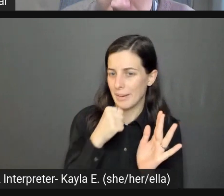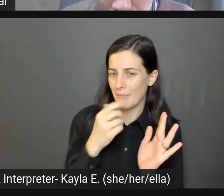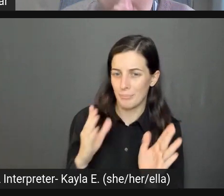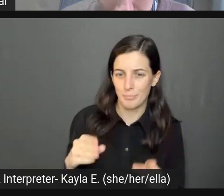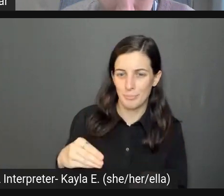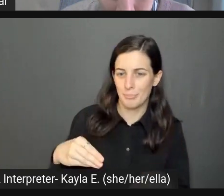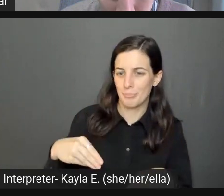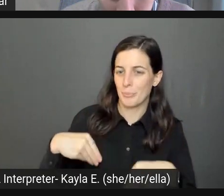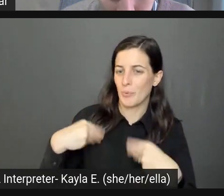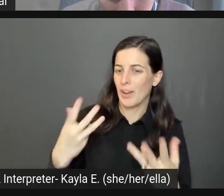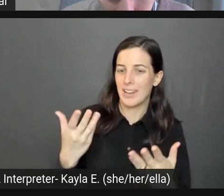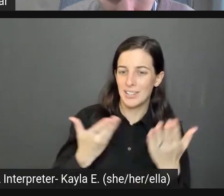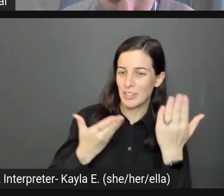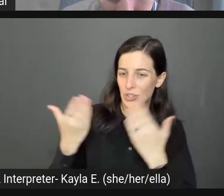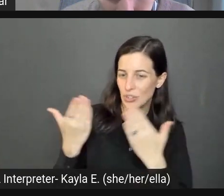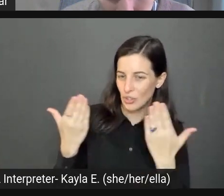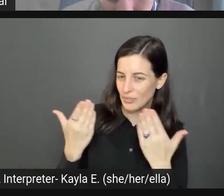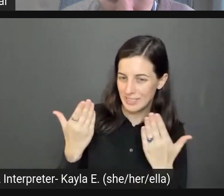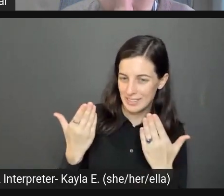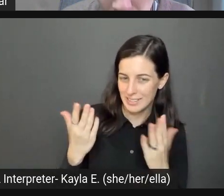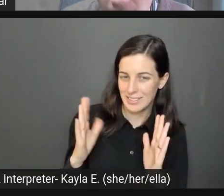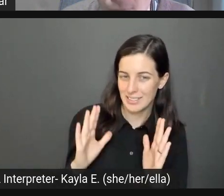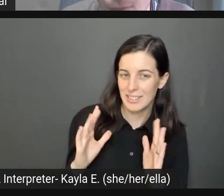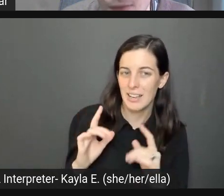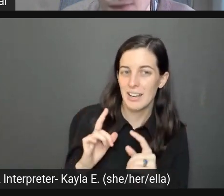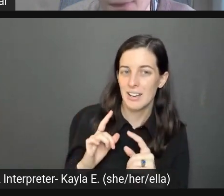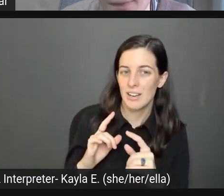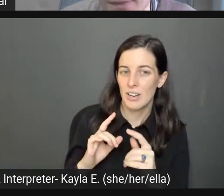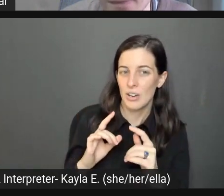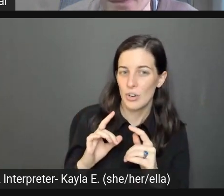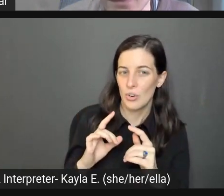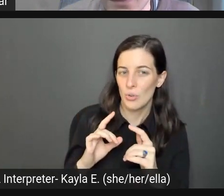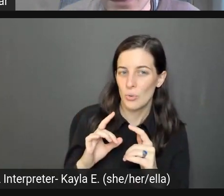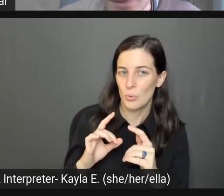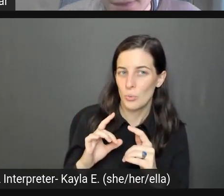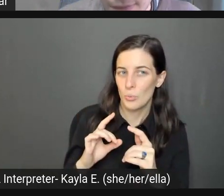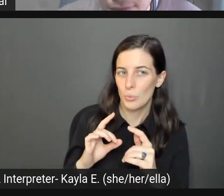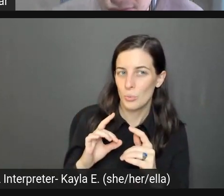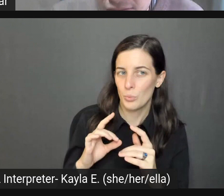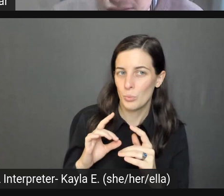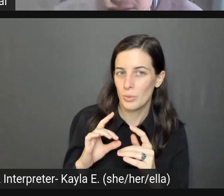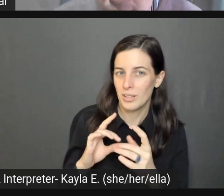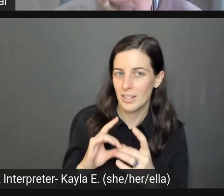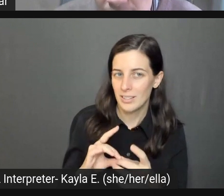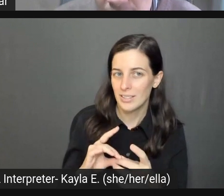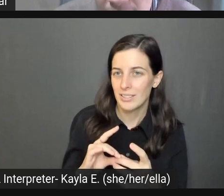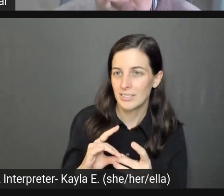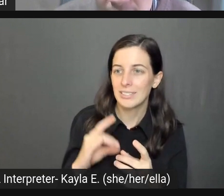However, if I need to help a developer